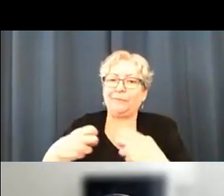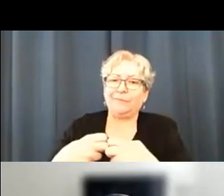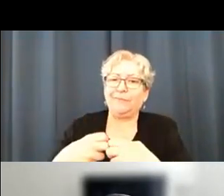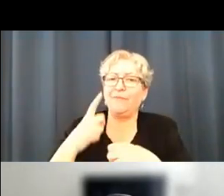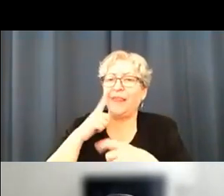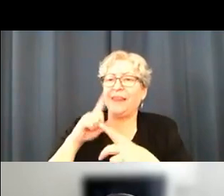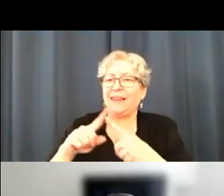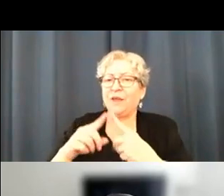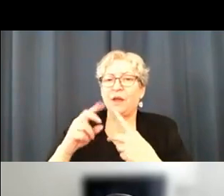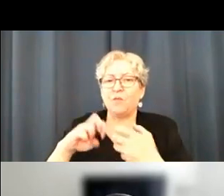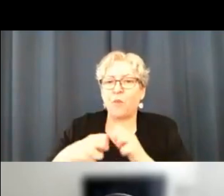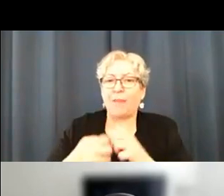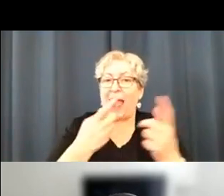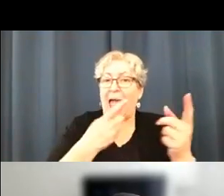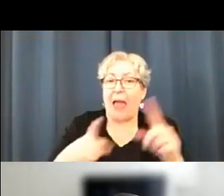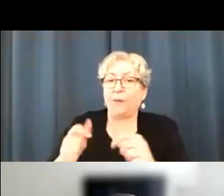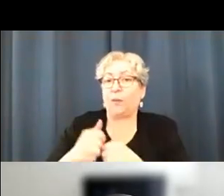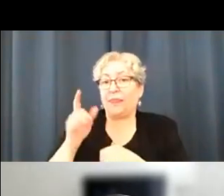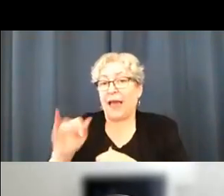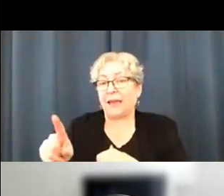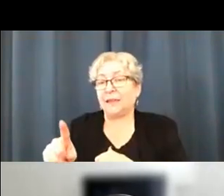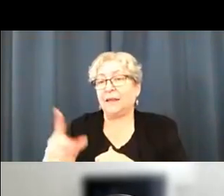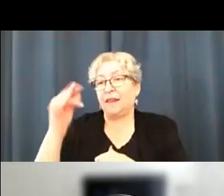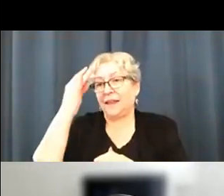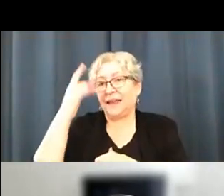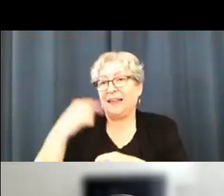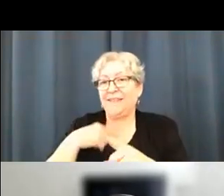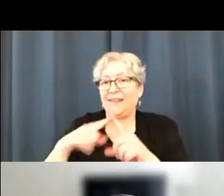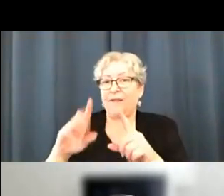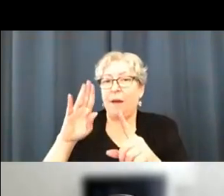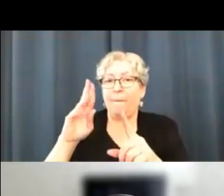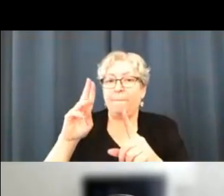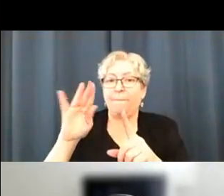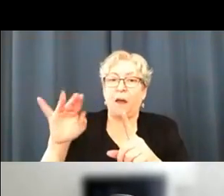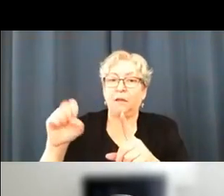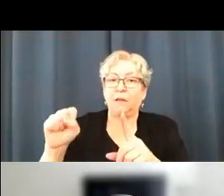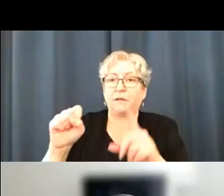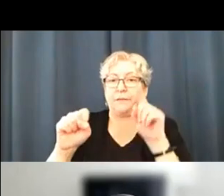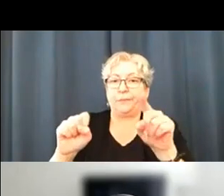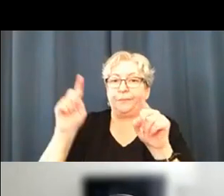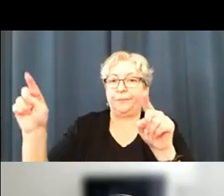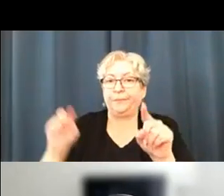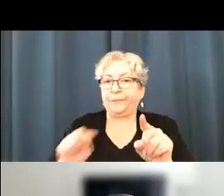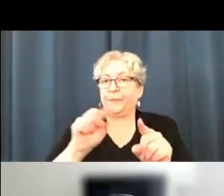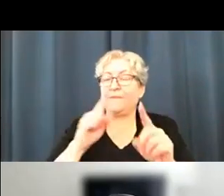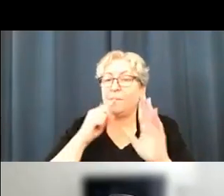that is going on with this. First of all, we've got all of these buttons that need to be labeled appropriately, which oftentimes there aren't.